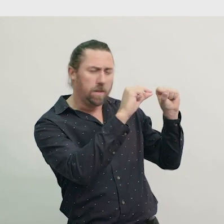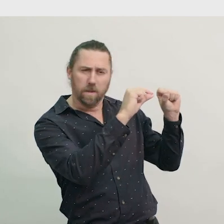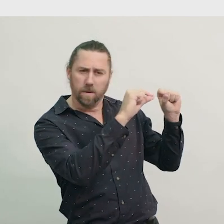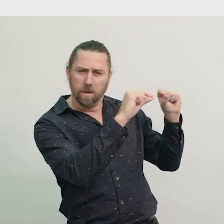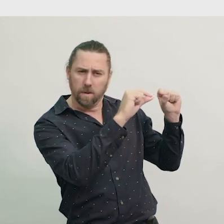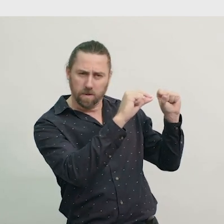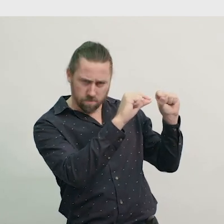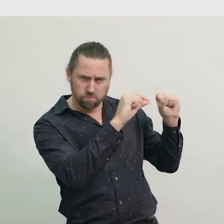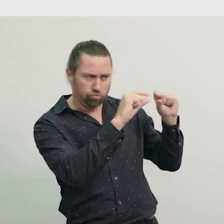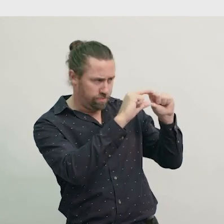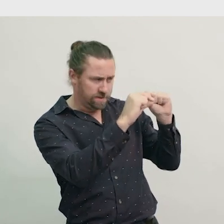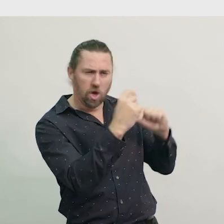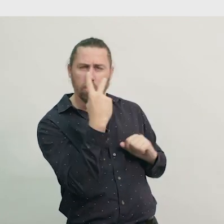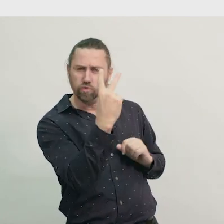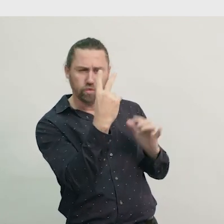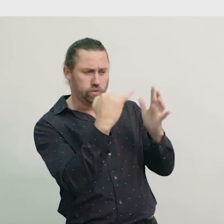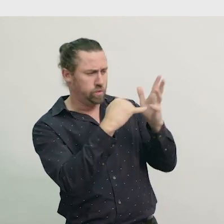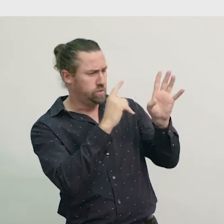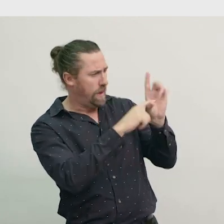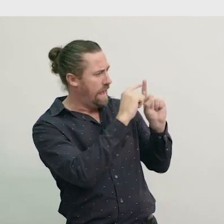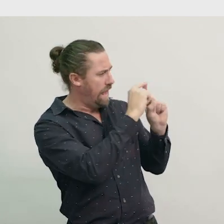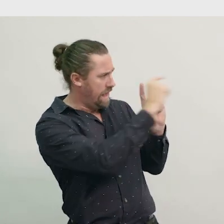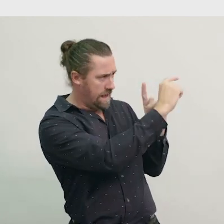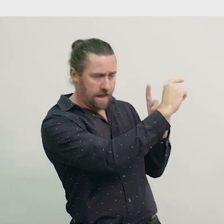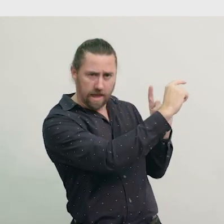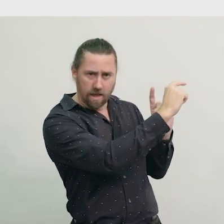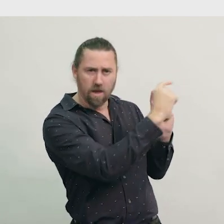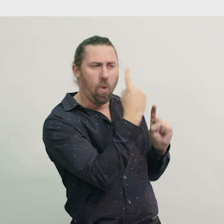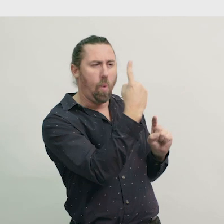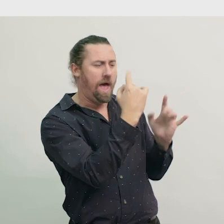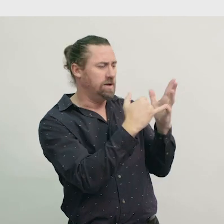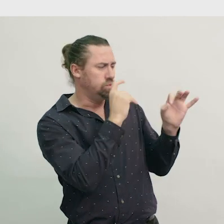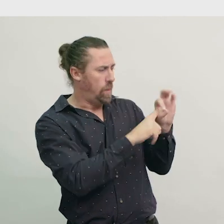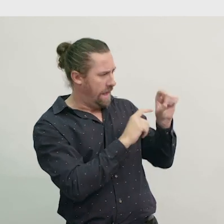It is a rectangle, 2 squares along the length and 1 square along the width.